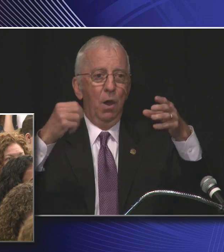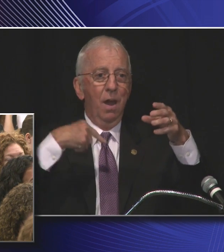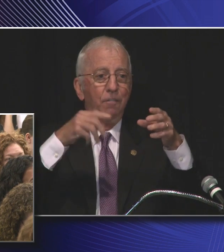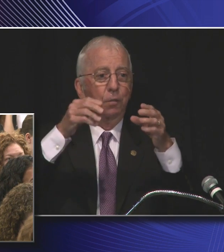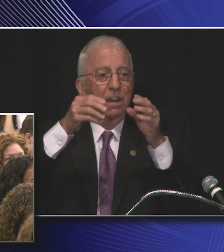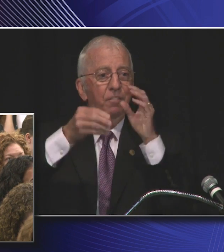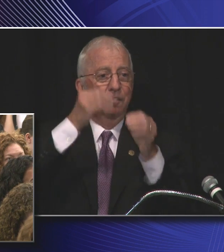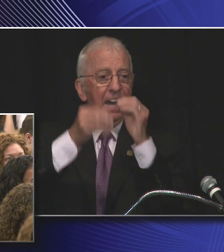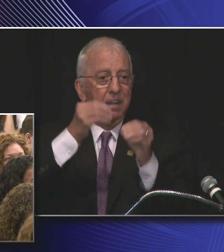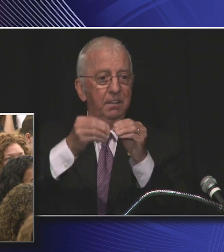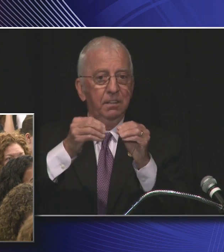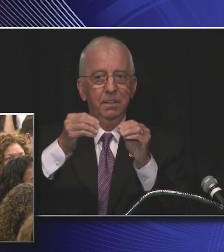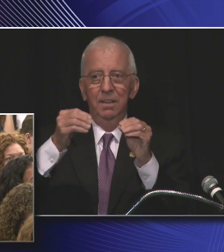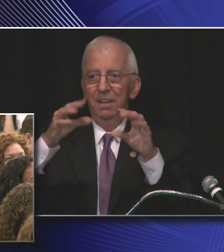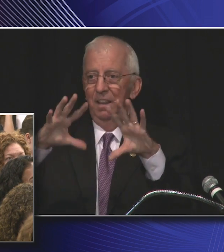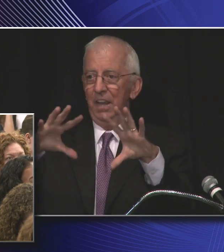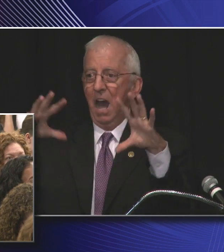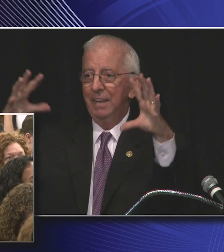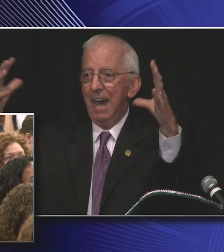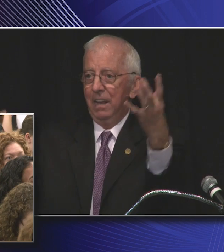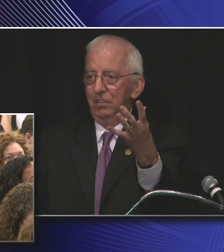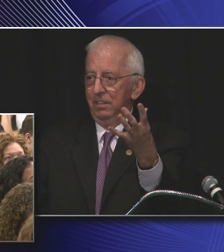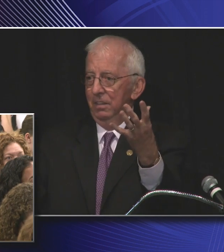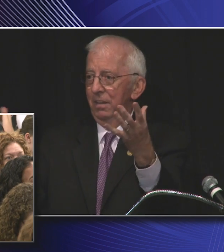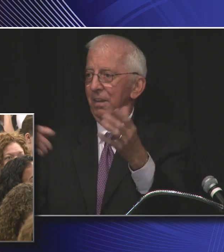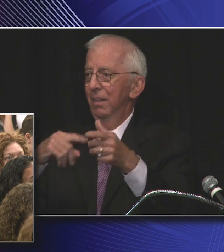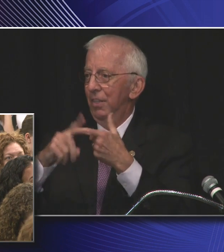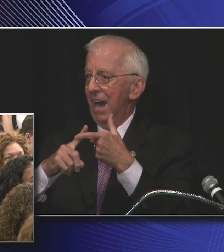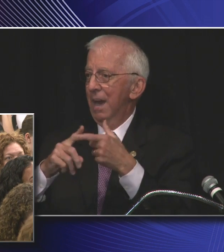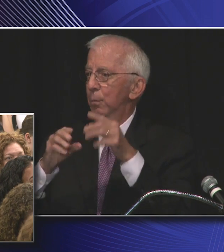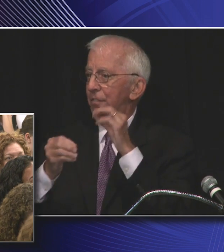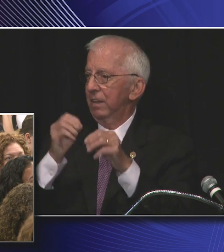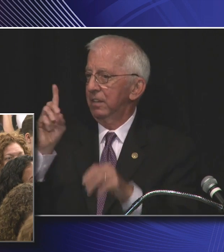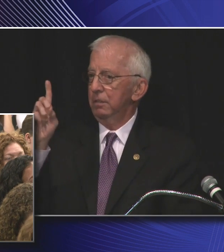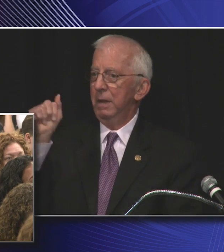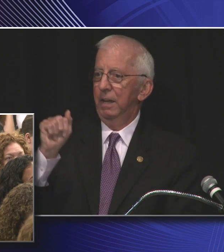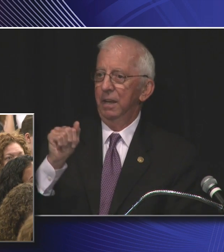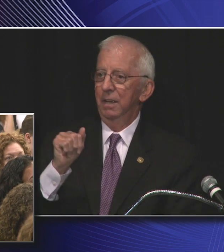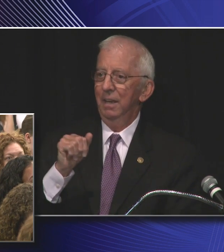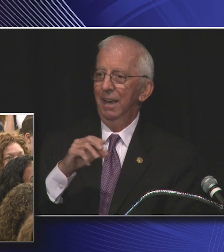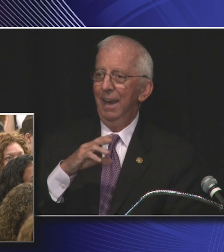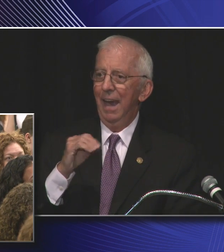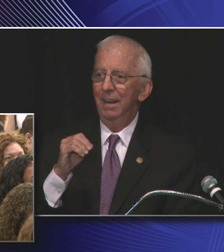So if we fix the context then we fix the disability.